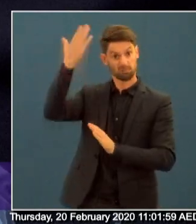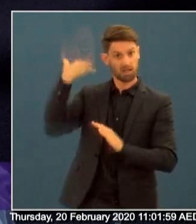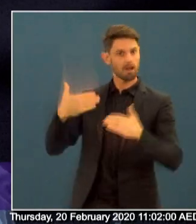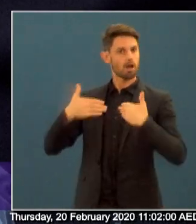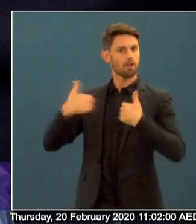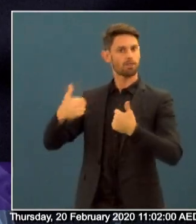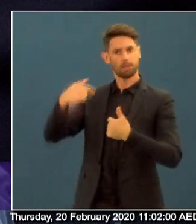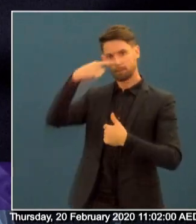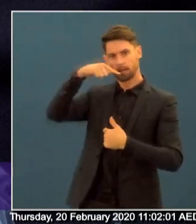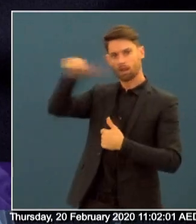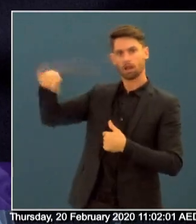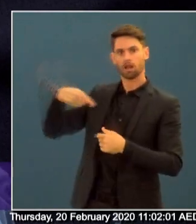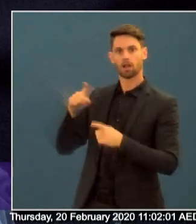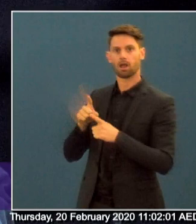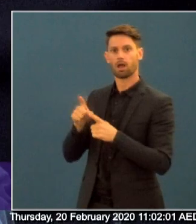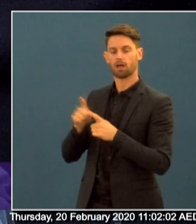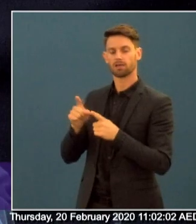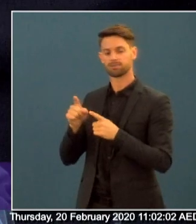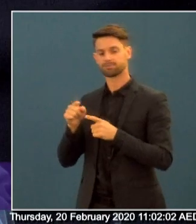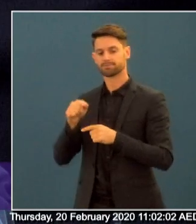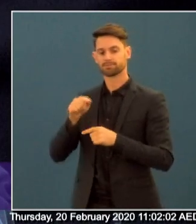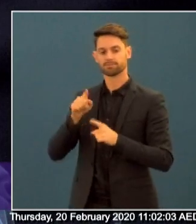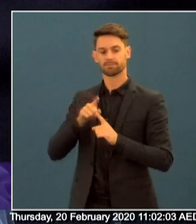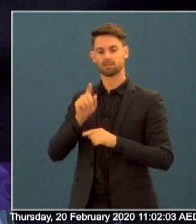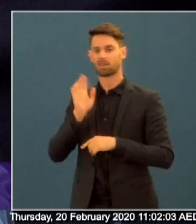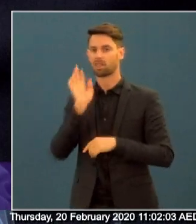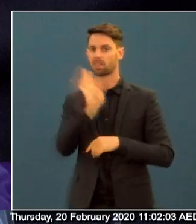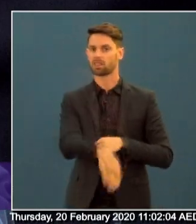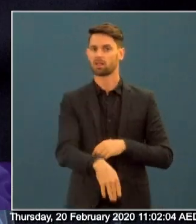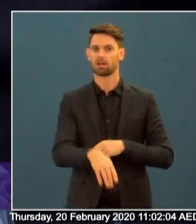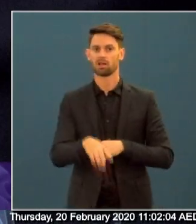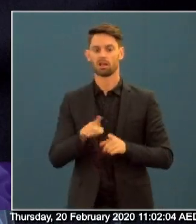And one of the downsides of that is, indeed,